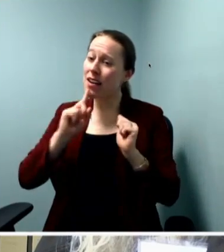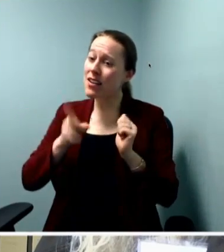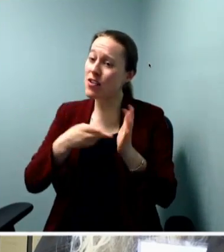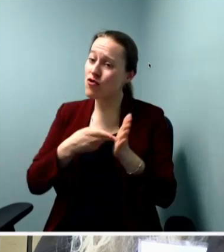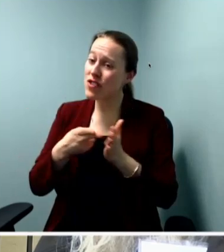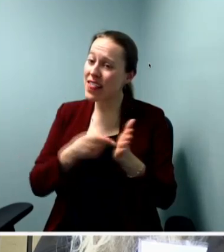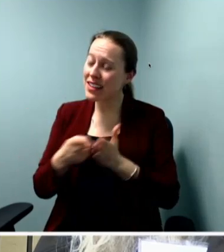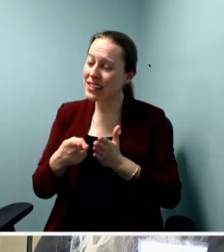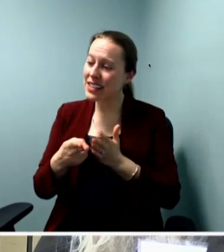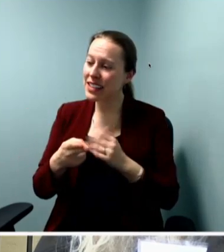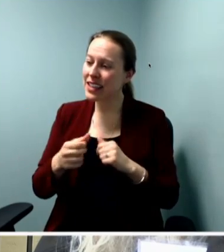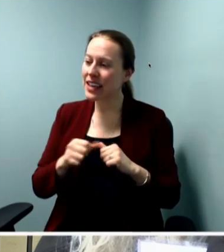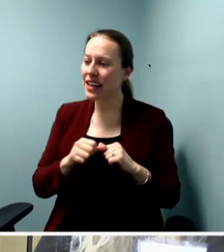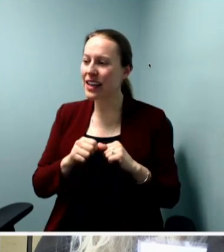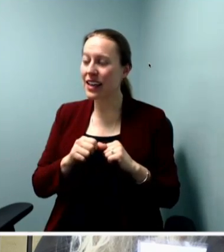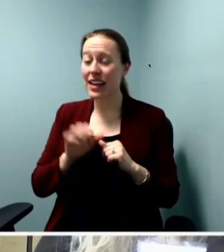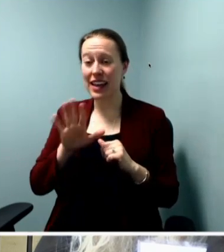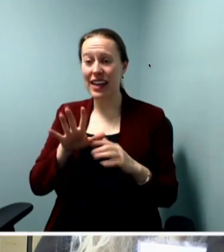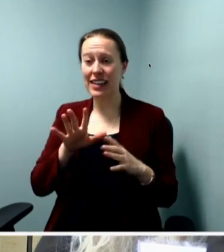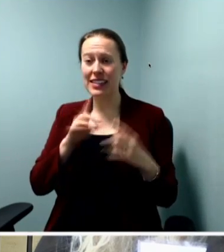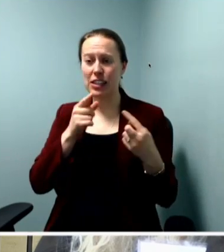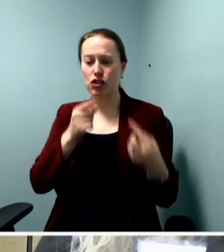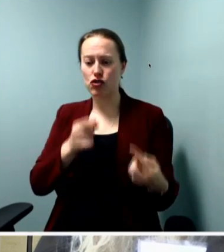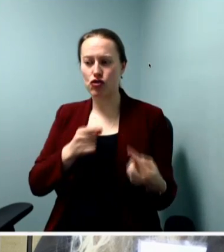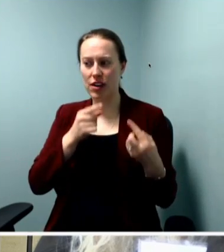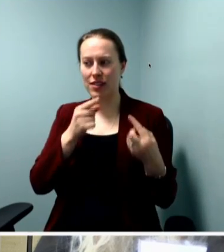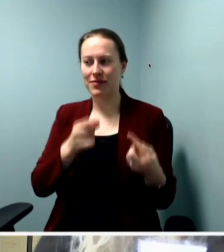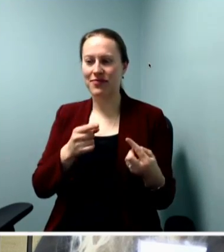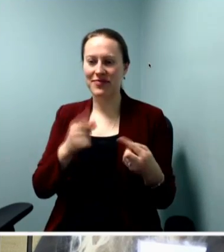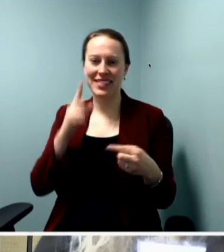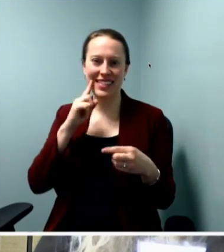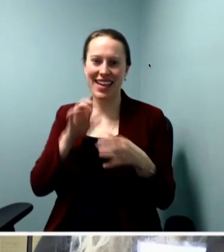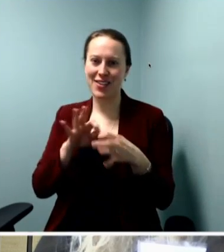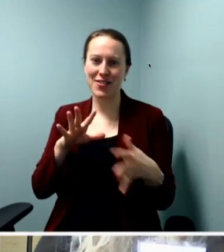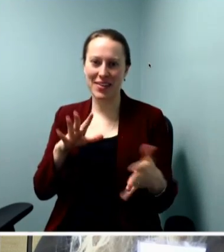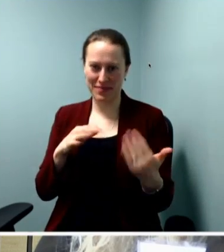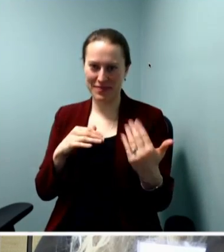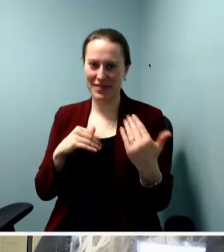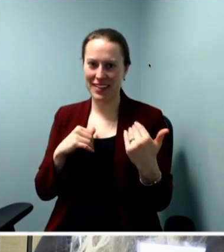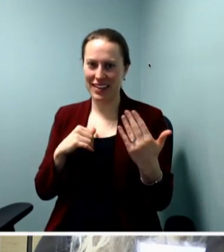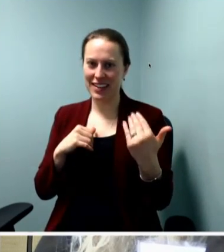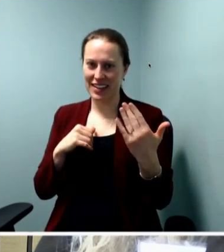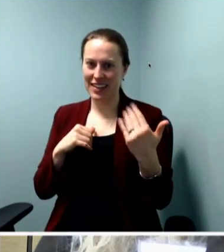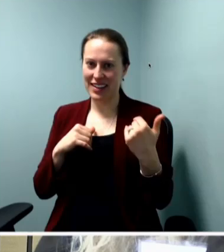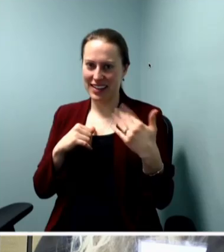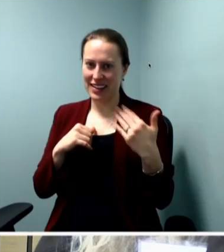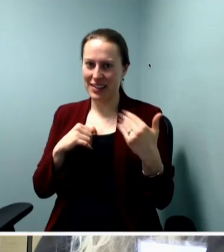this is a struggle beyond art, is that educators have always been taught